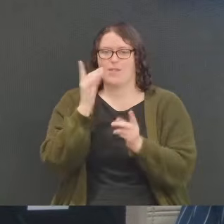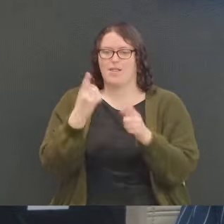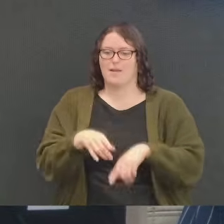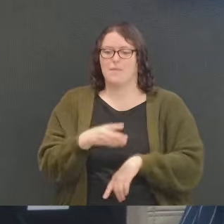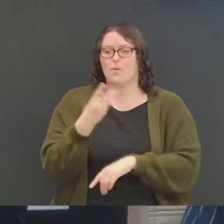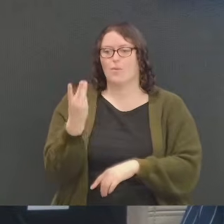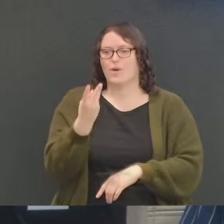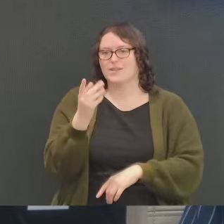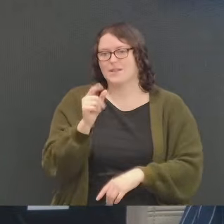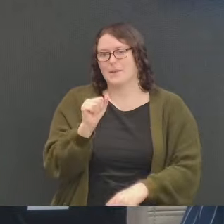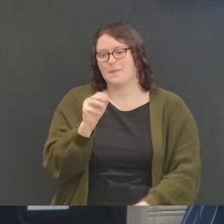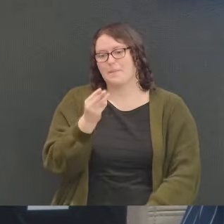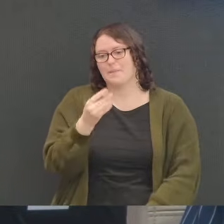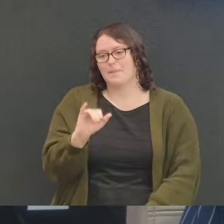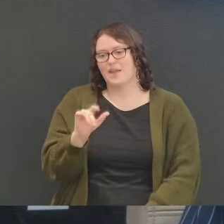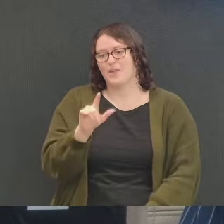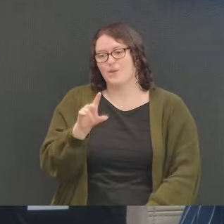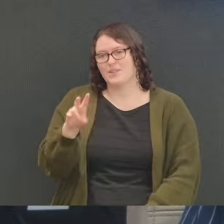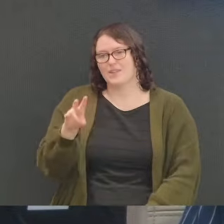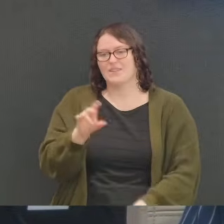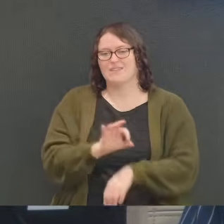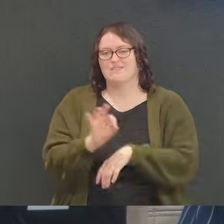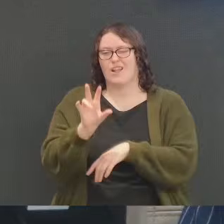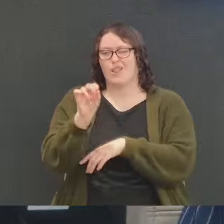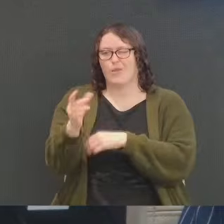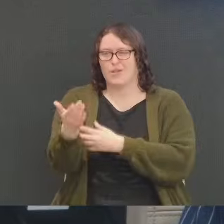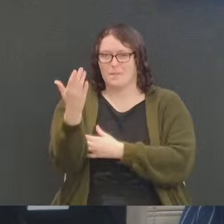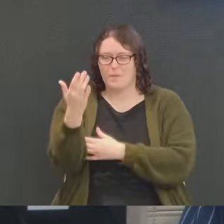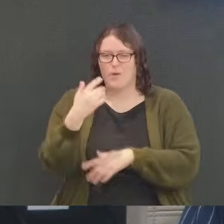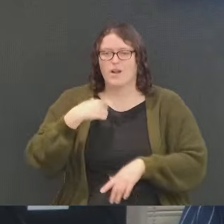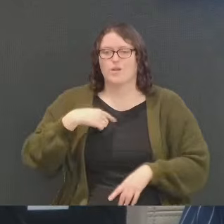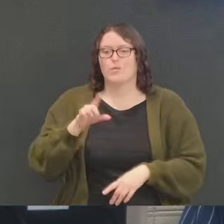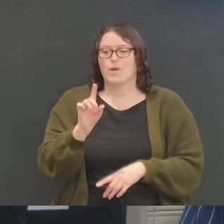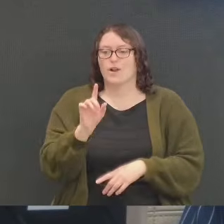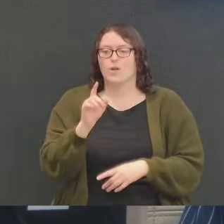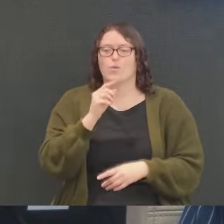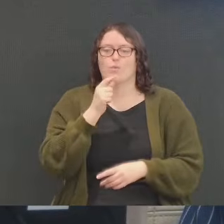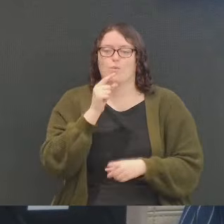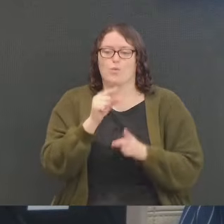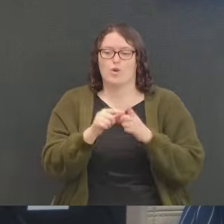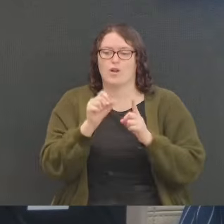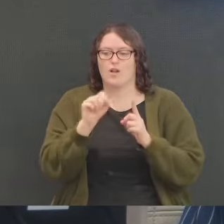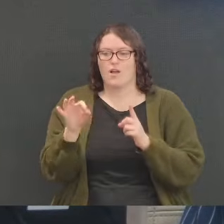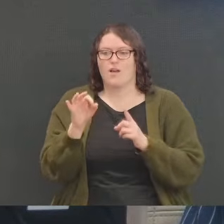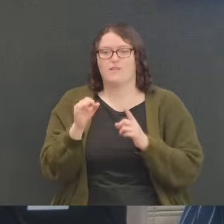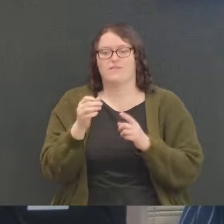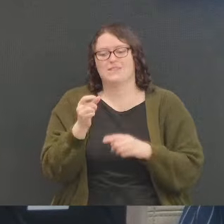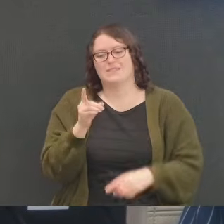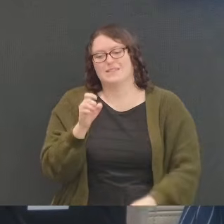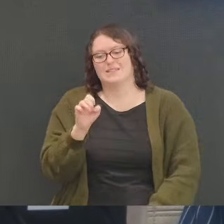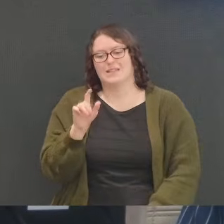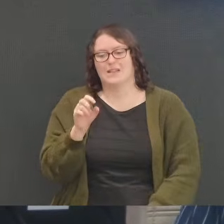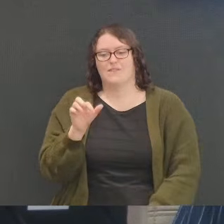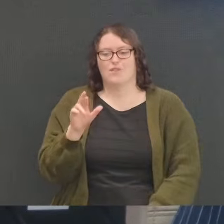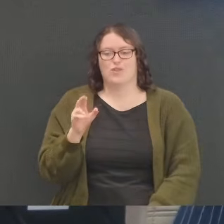May 27th at 9:30 a.m. at the Word of Deliverance in Forest Park. We're changing the format. It's